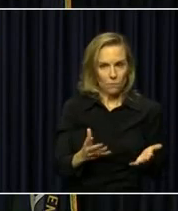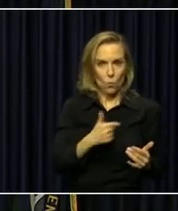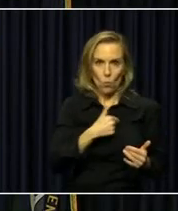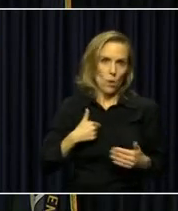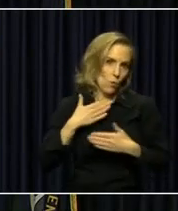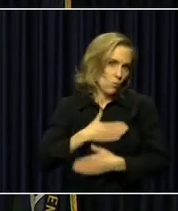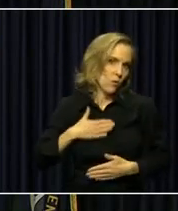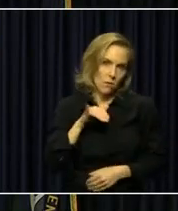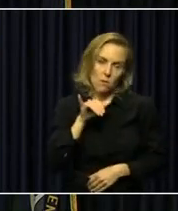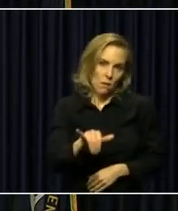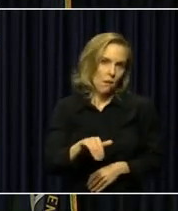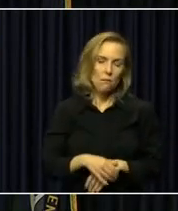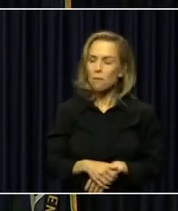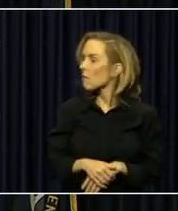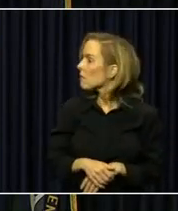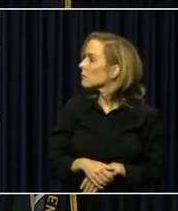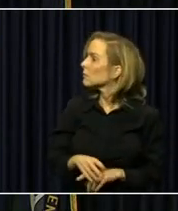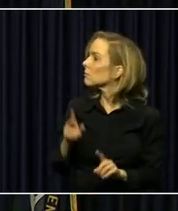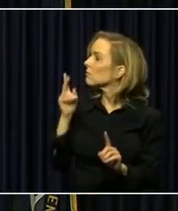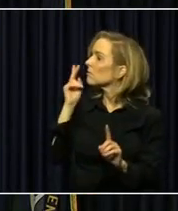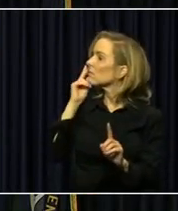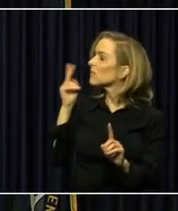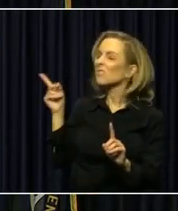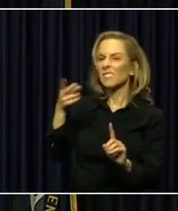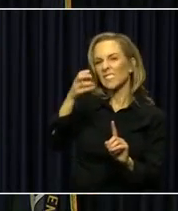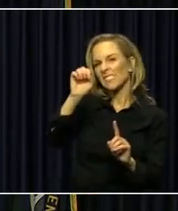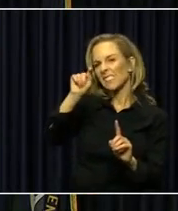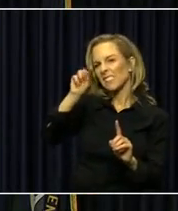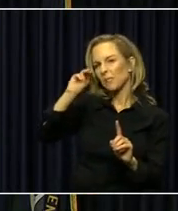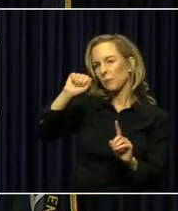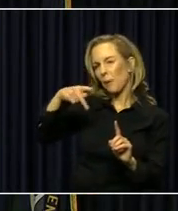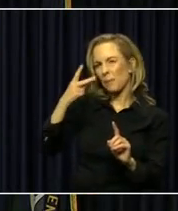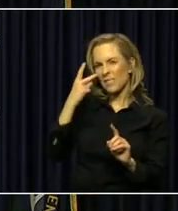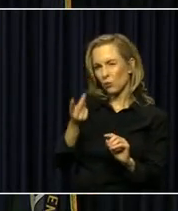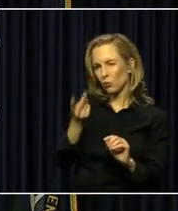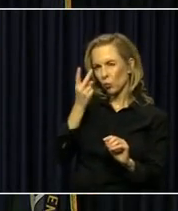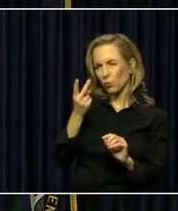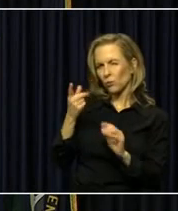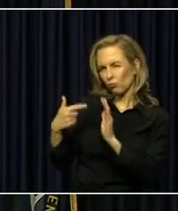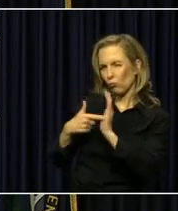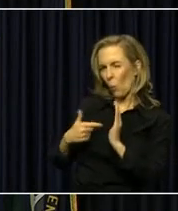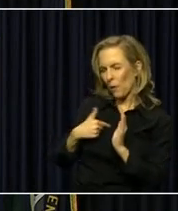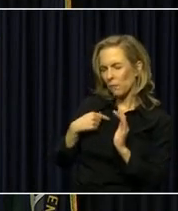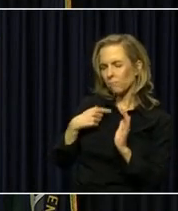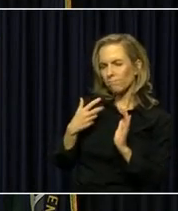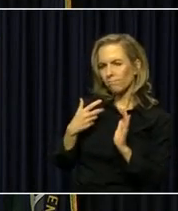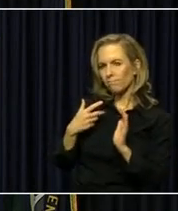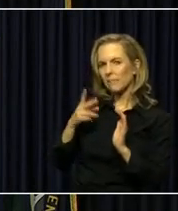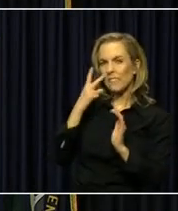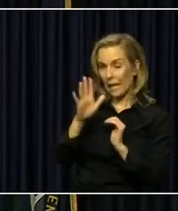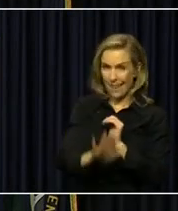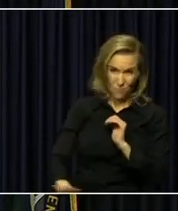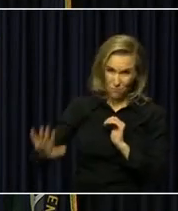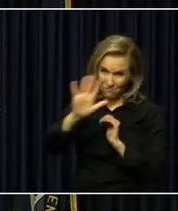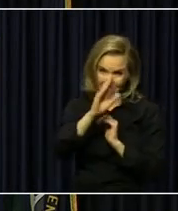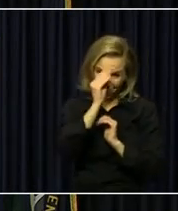PARTNERSHIP WITH KROGER THAT IS PROVIDING PEOPLE AND PPE FOR THE